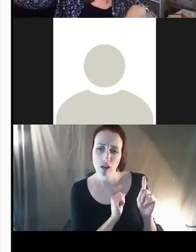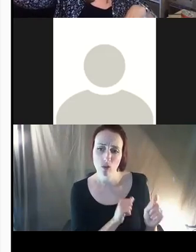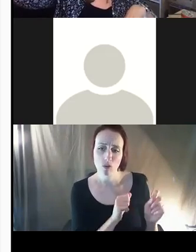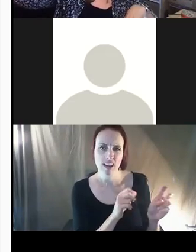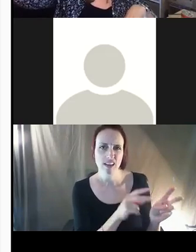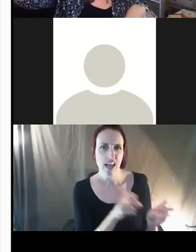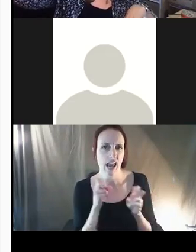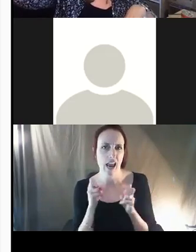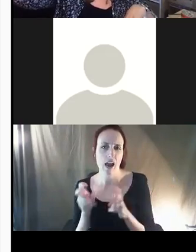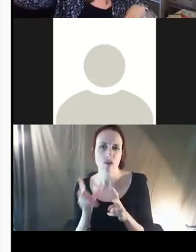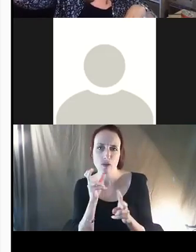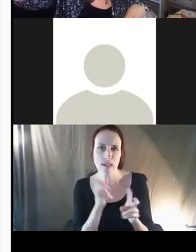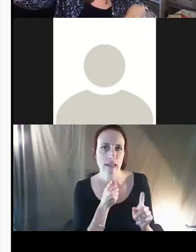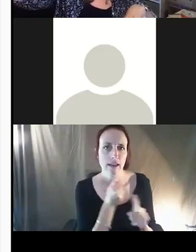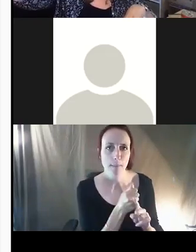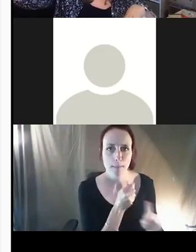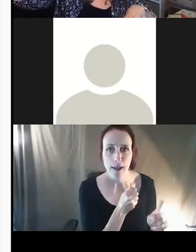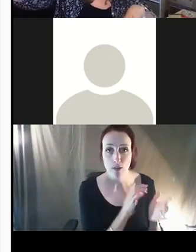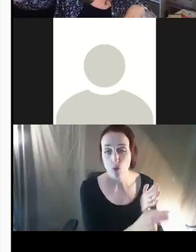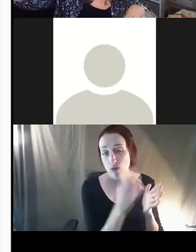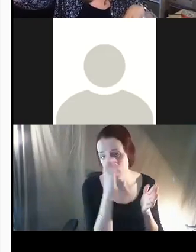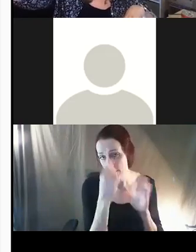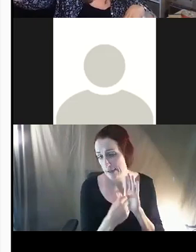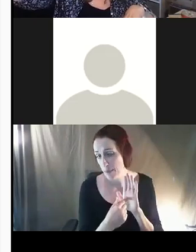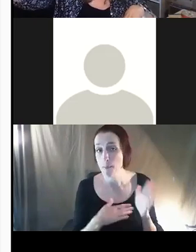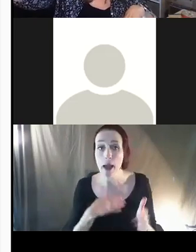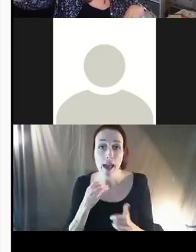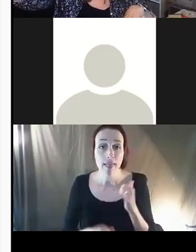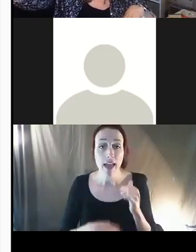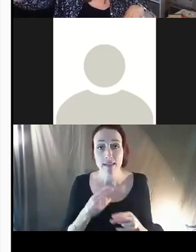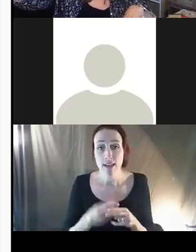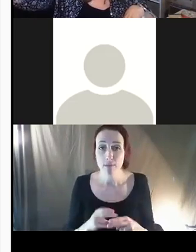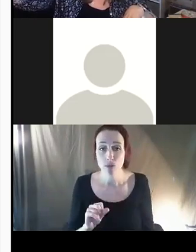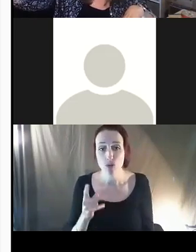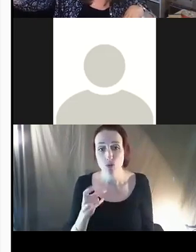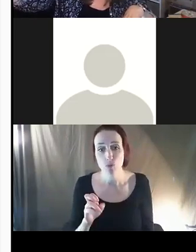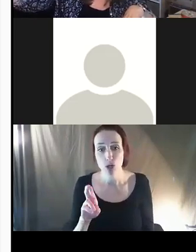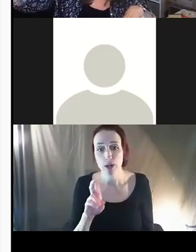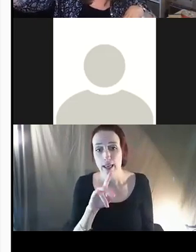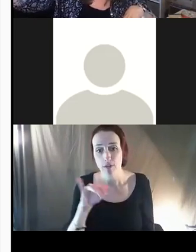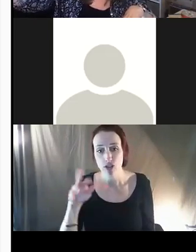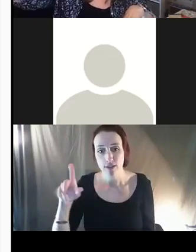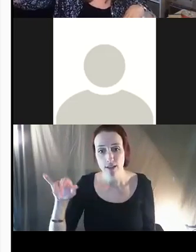If my name was supercalifragilisticexpiali docious,